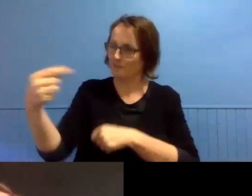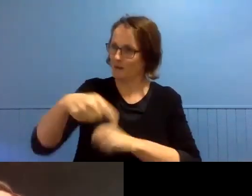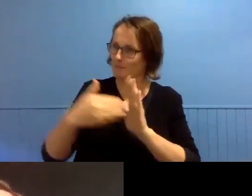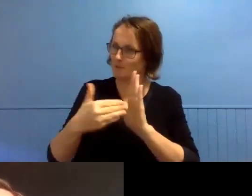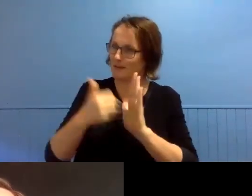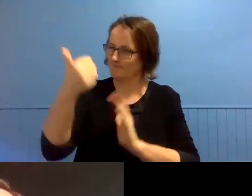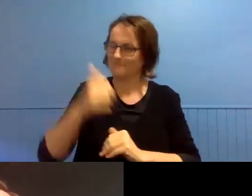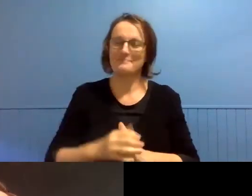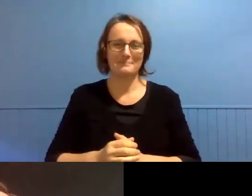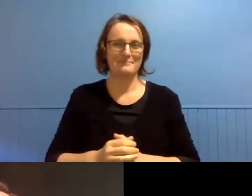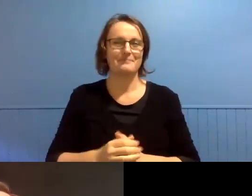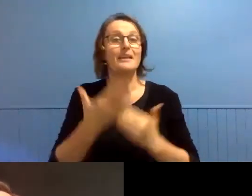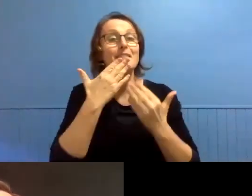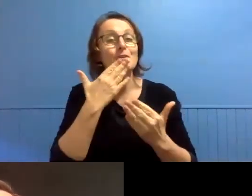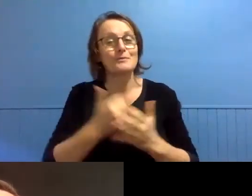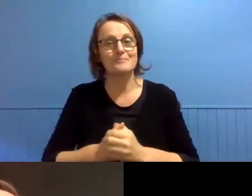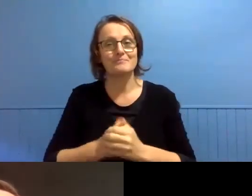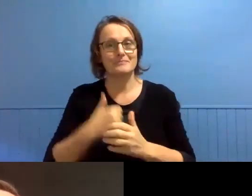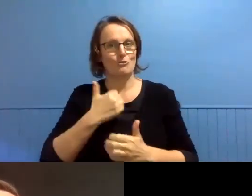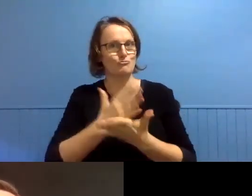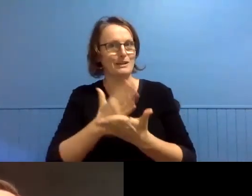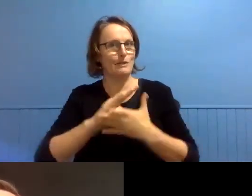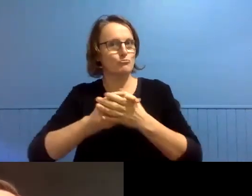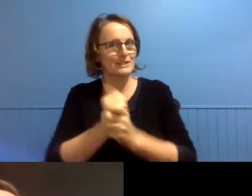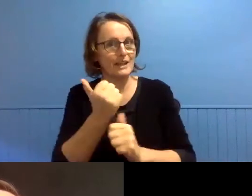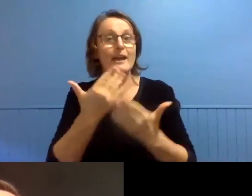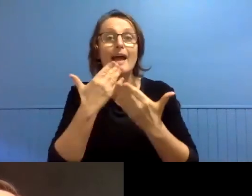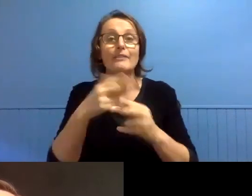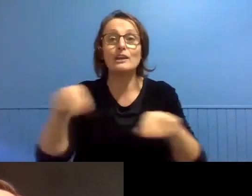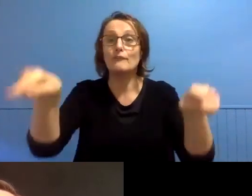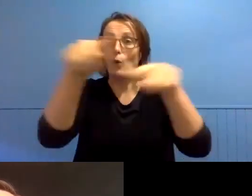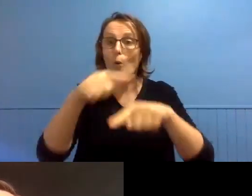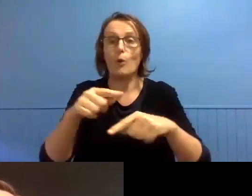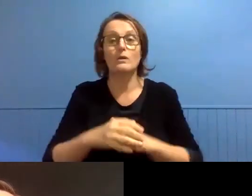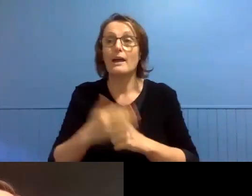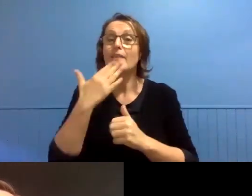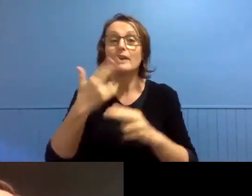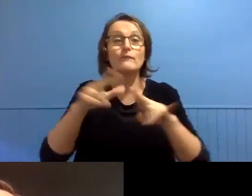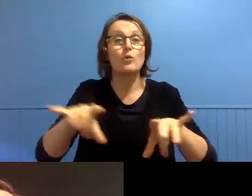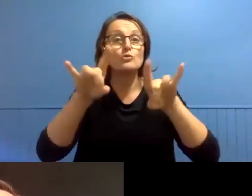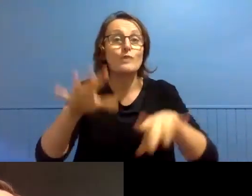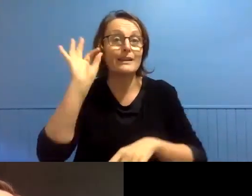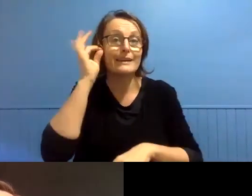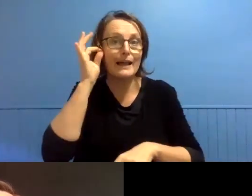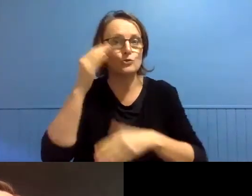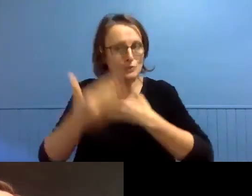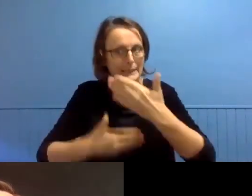Thank you very much for having me. I appreciate it. And thank you for you guys as well and what you guys are doing at the moment and keeping this kind of content accessible to people. I